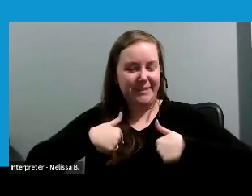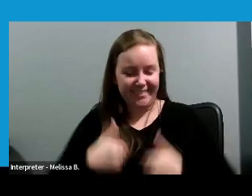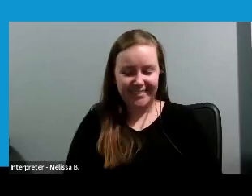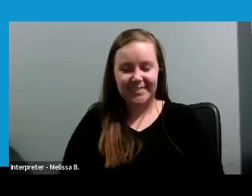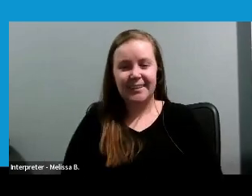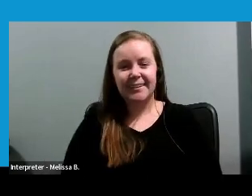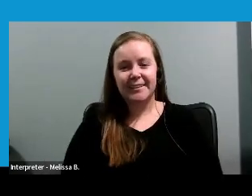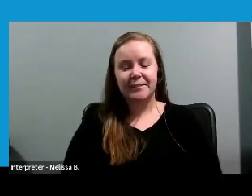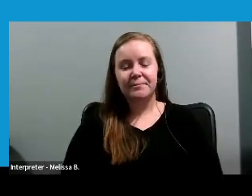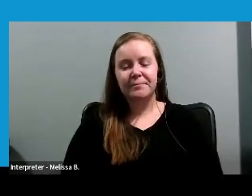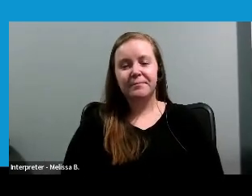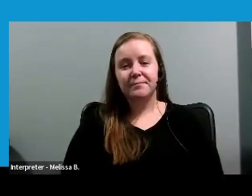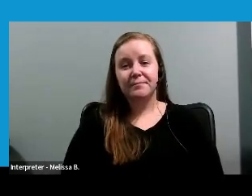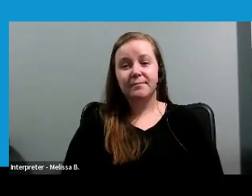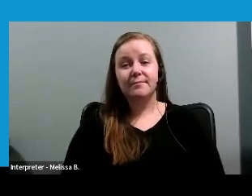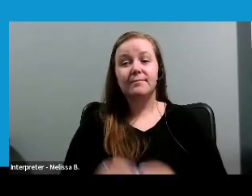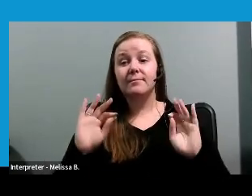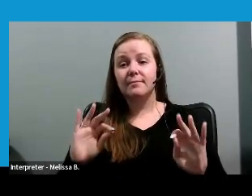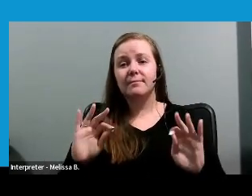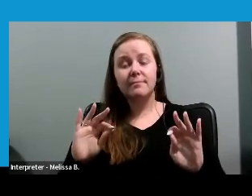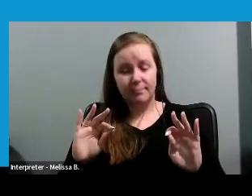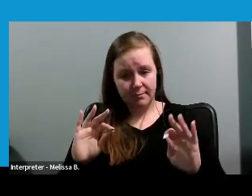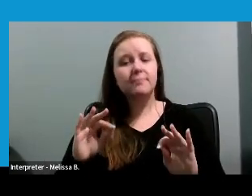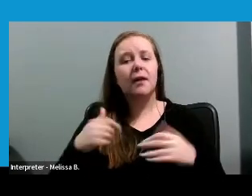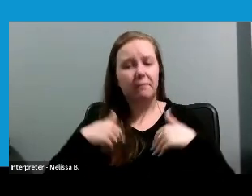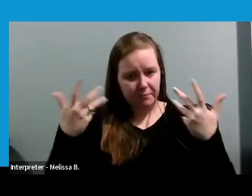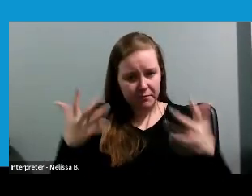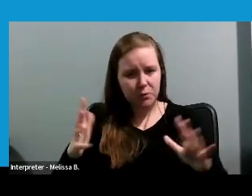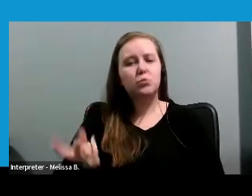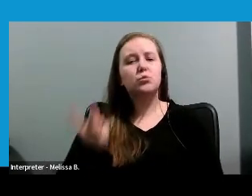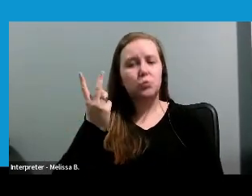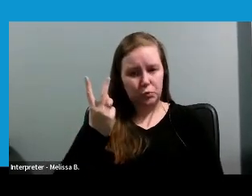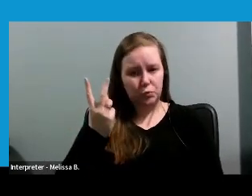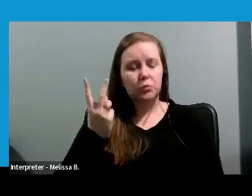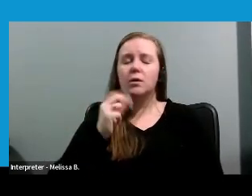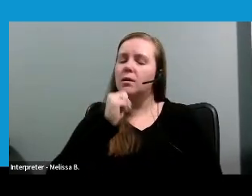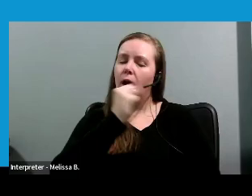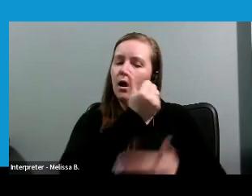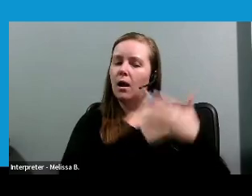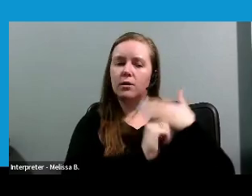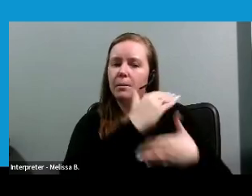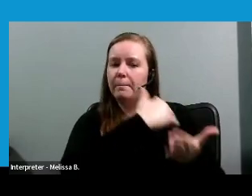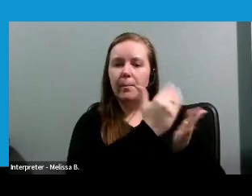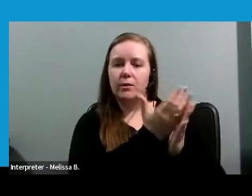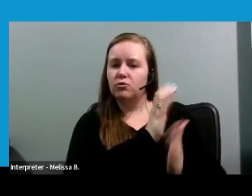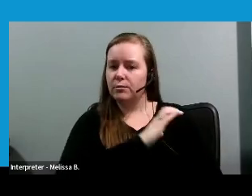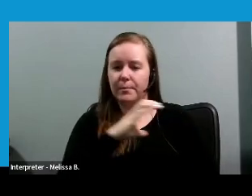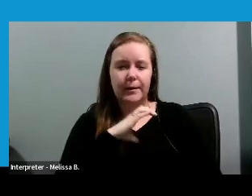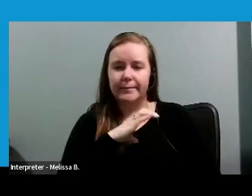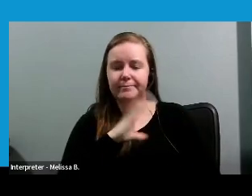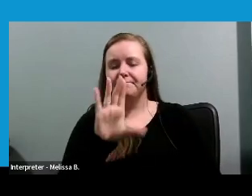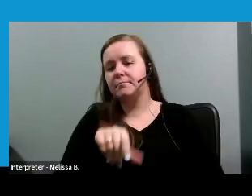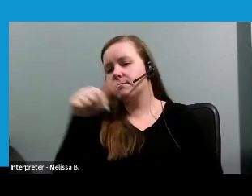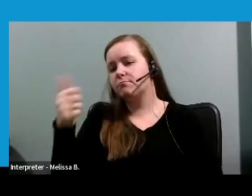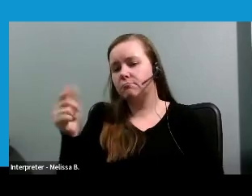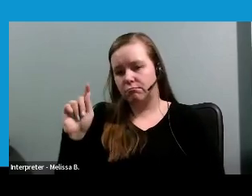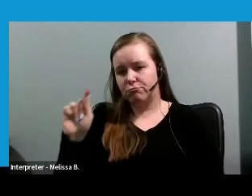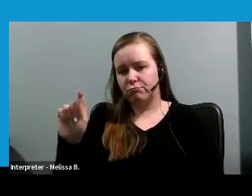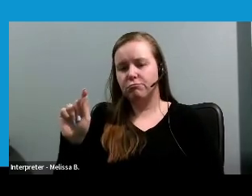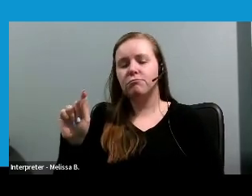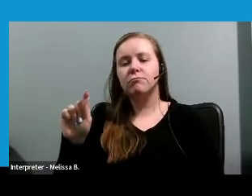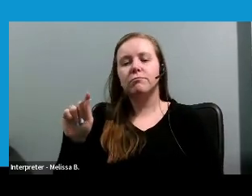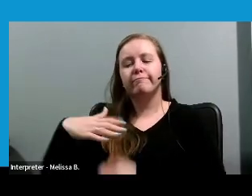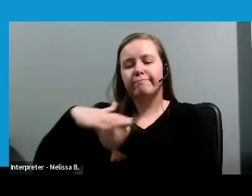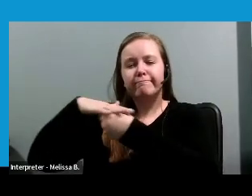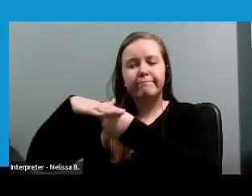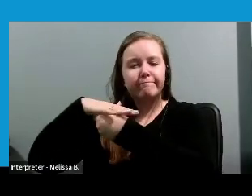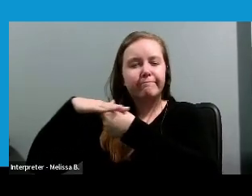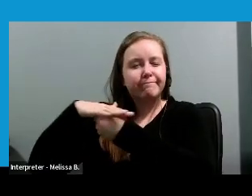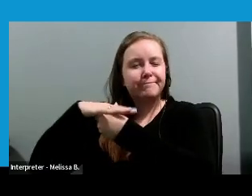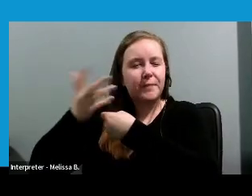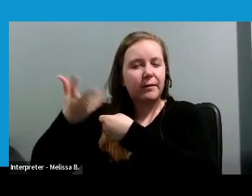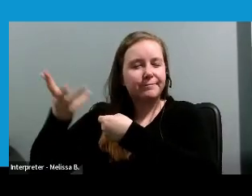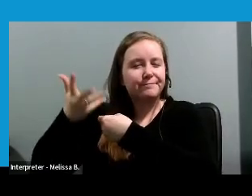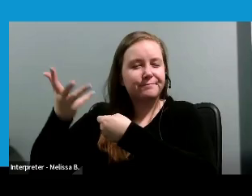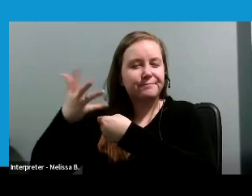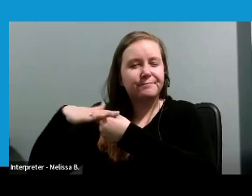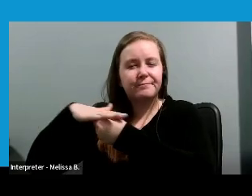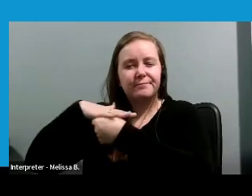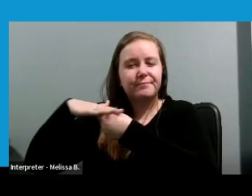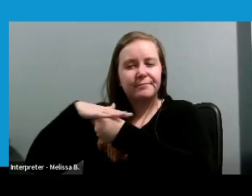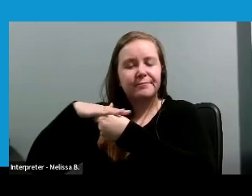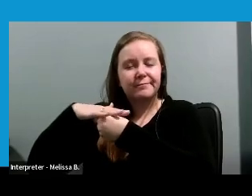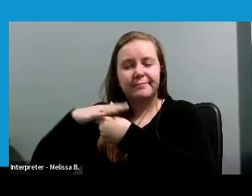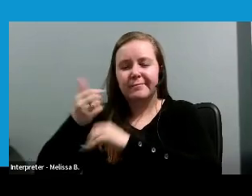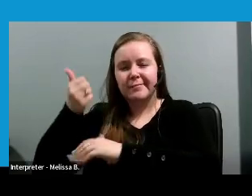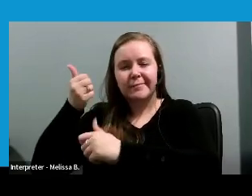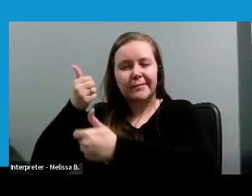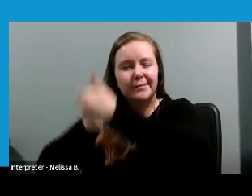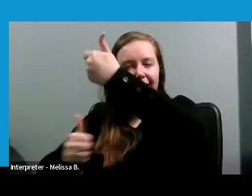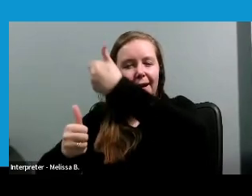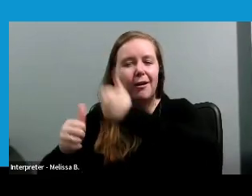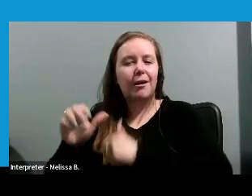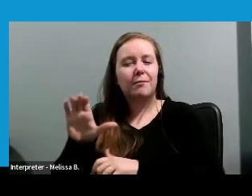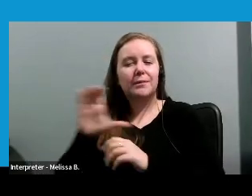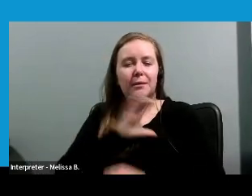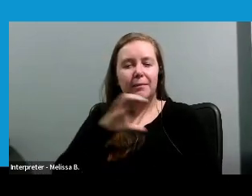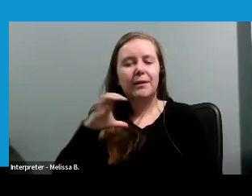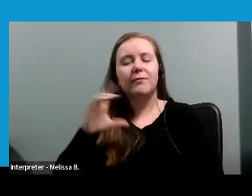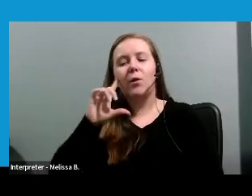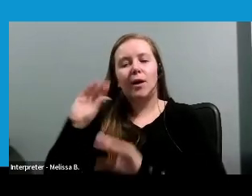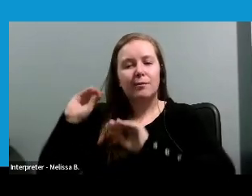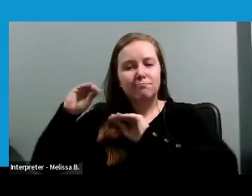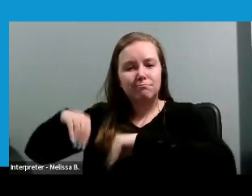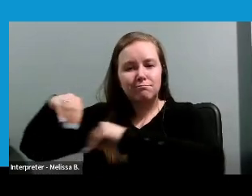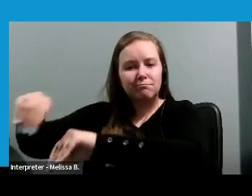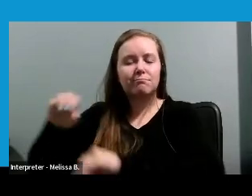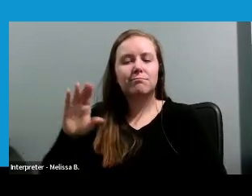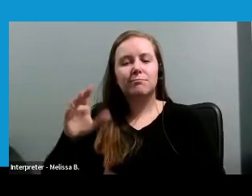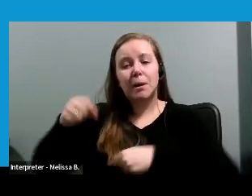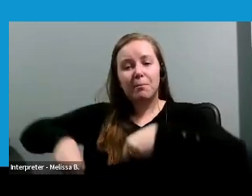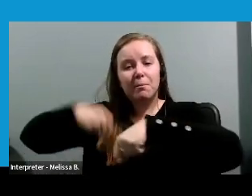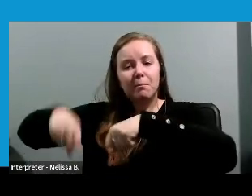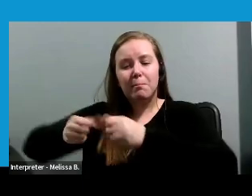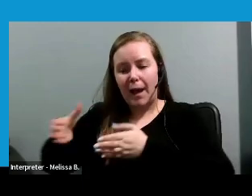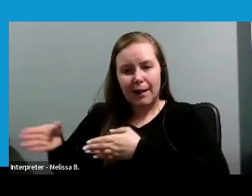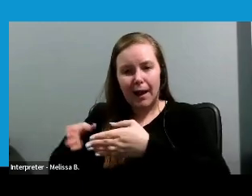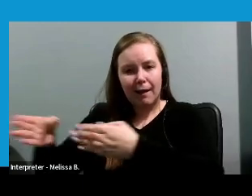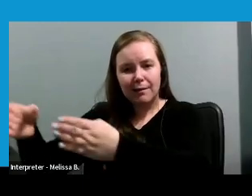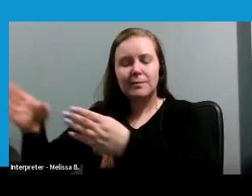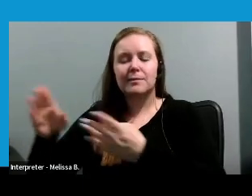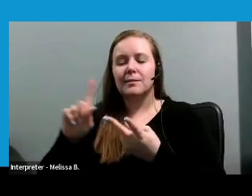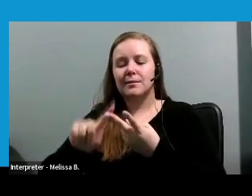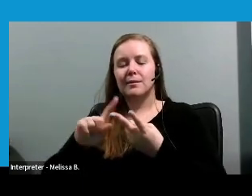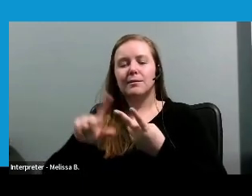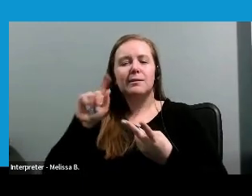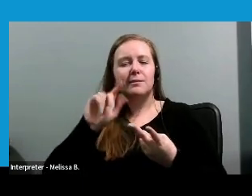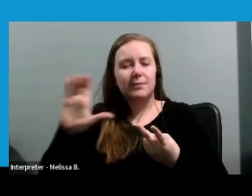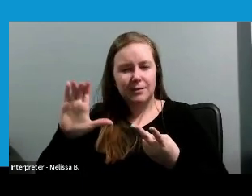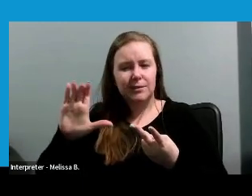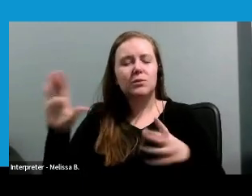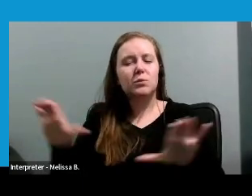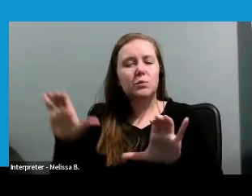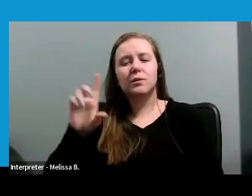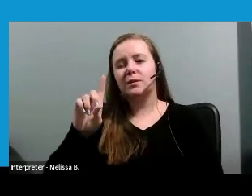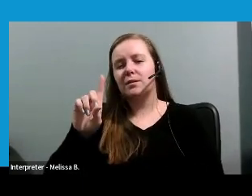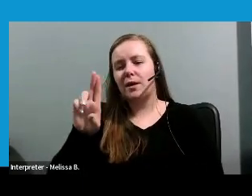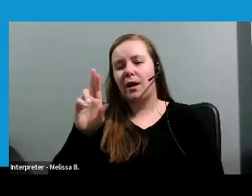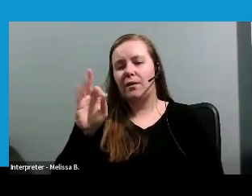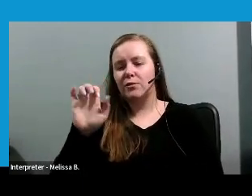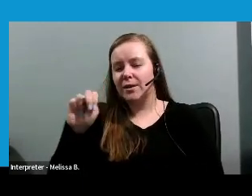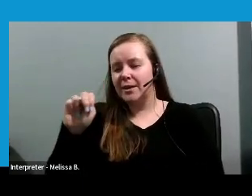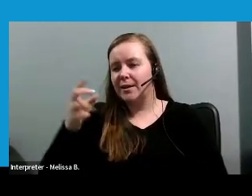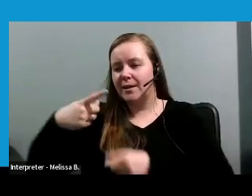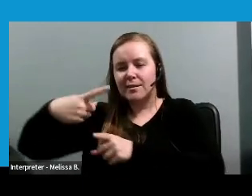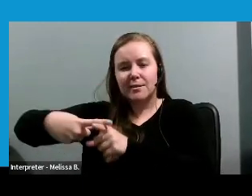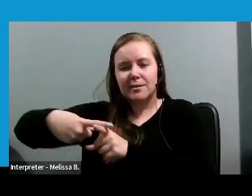Lisa Levesque: Yeah, I have done two deputations. It wasn't for the Budget Committee, it was for, the, a local, subcommittee for, putting in some bike lanes, as well as when the, TTC was doing the, the DuPont, or the Dufferin-Bathurst, Rabid Transit.